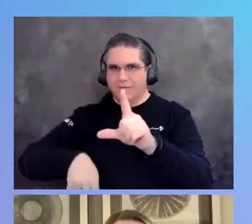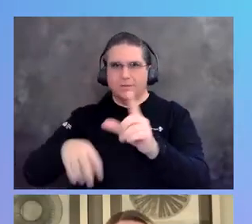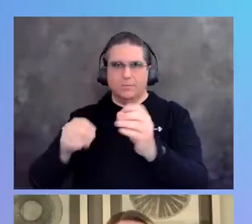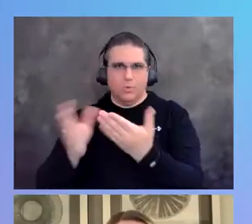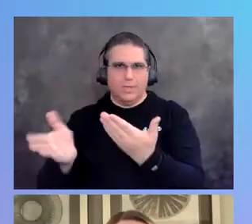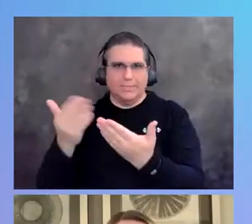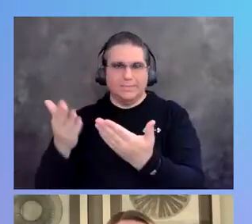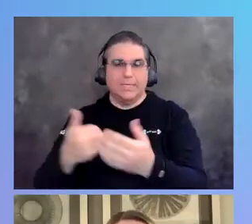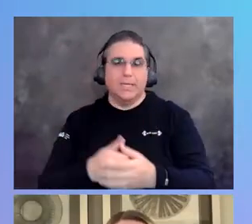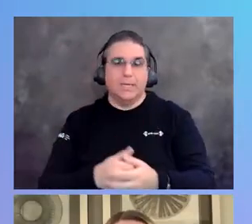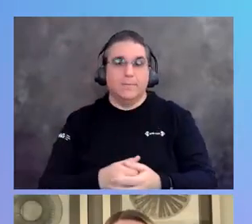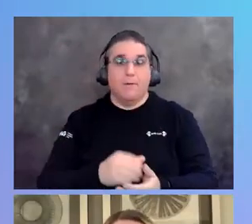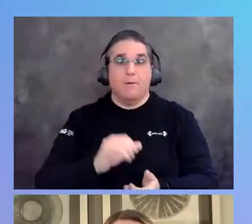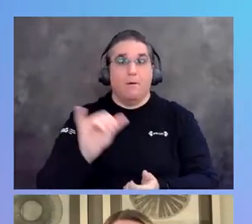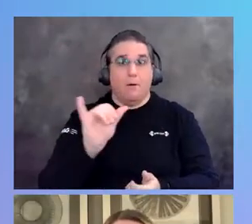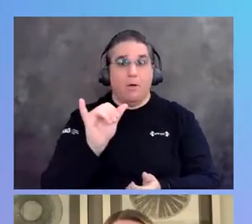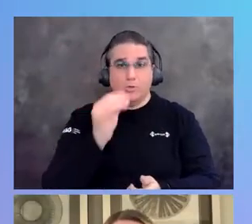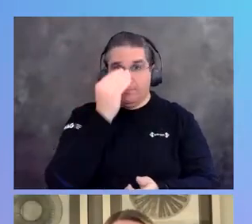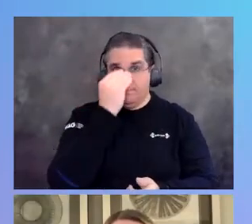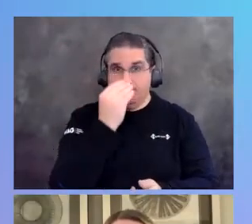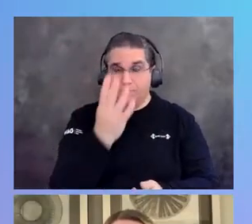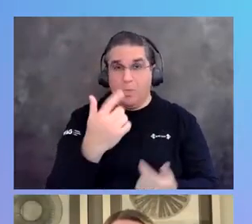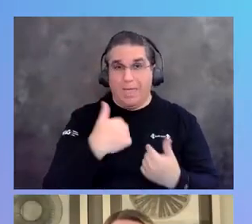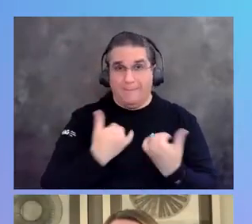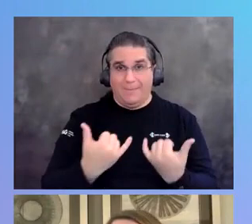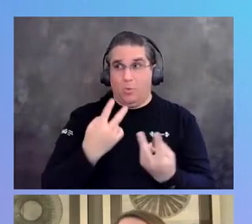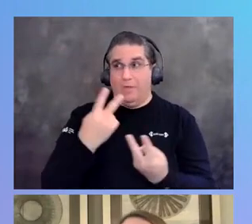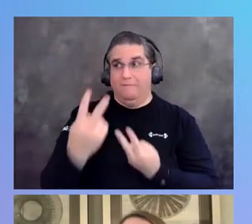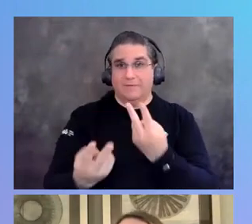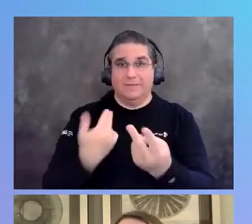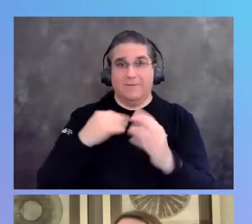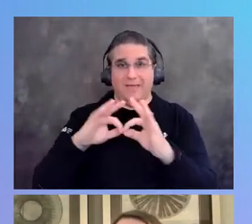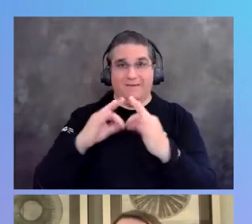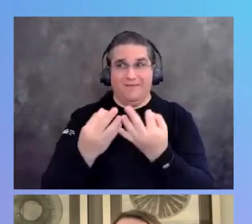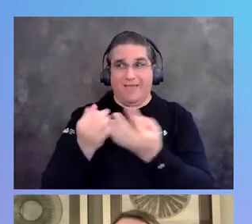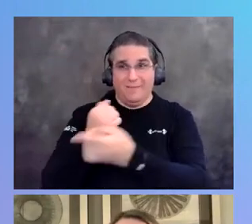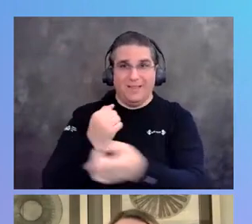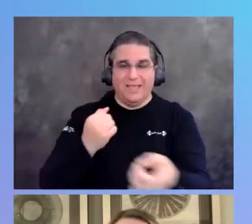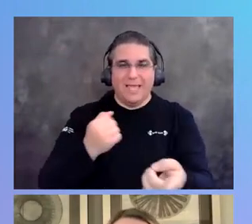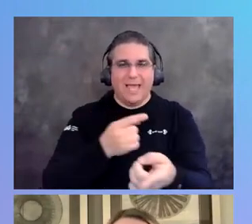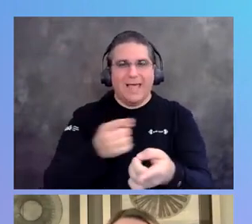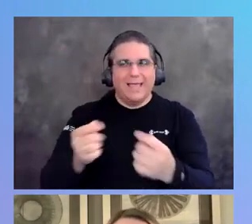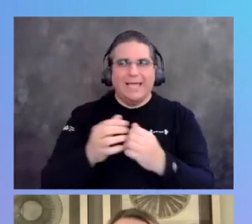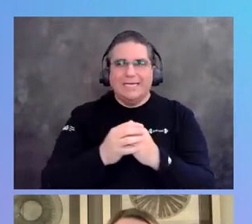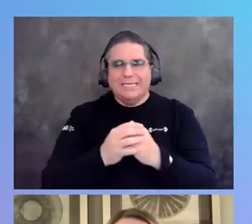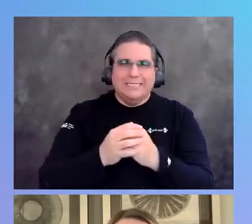. Uh, I'm actually visiting family who not don't know a little enough about technology.